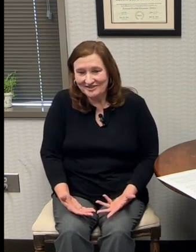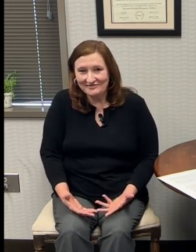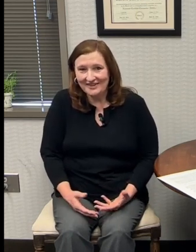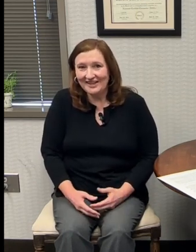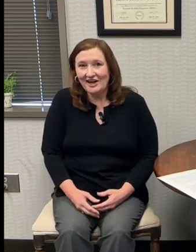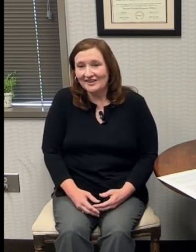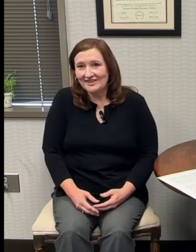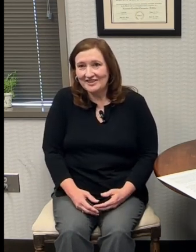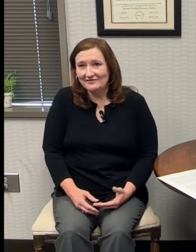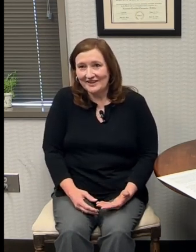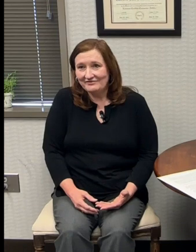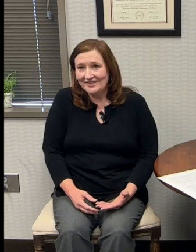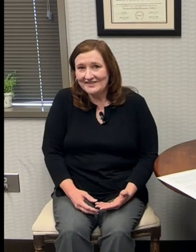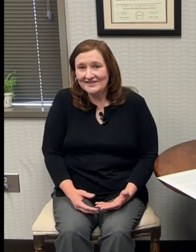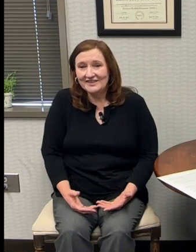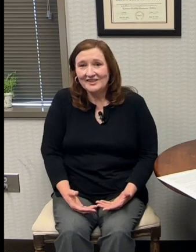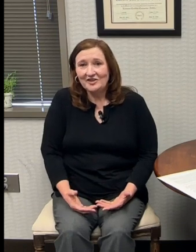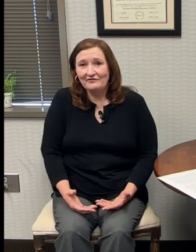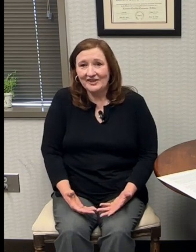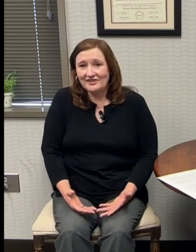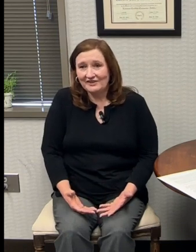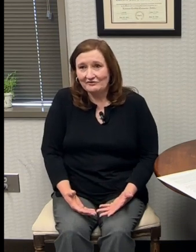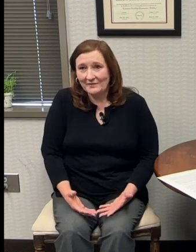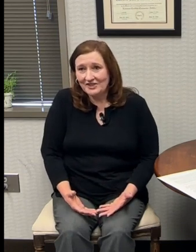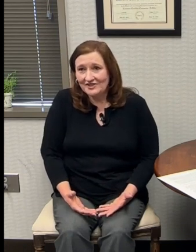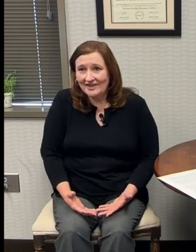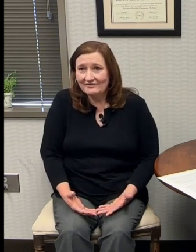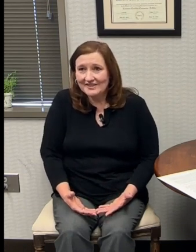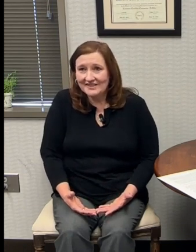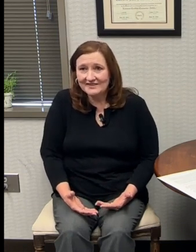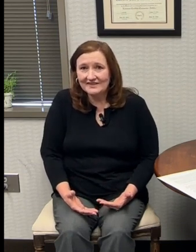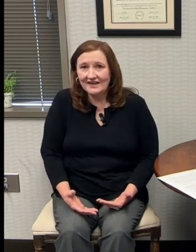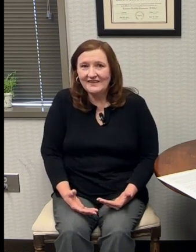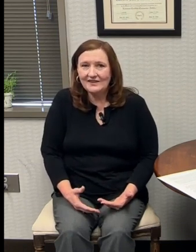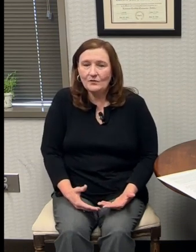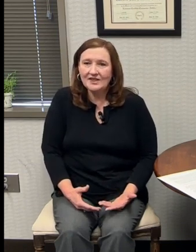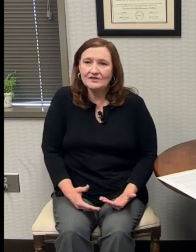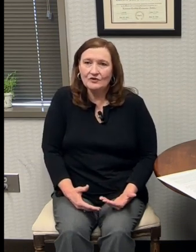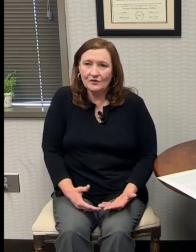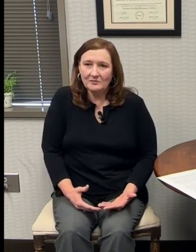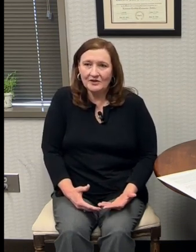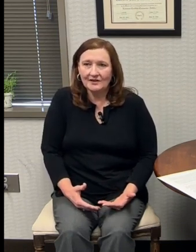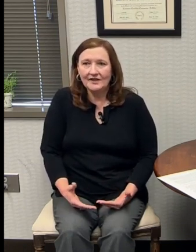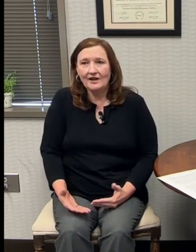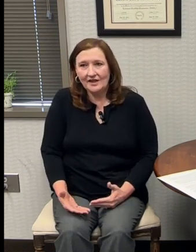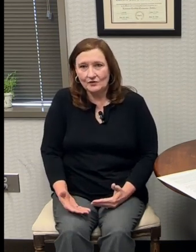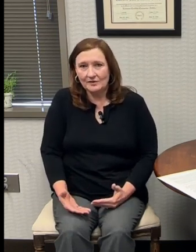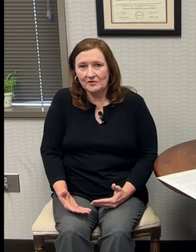of ideology of deafness fund of information deficits and then what's normal and not normal